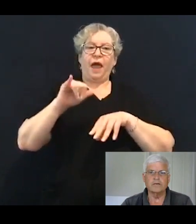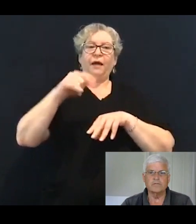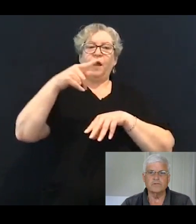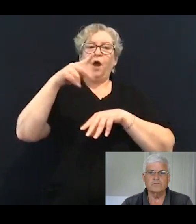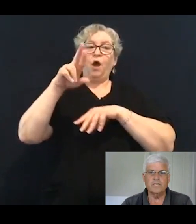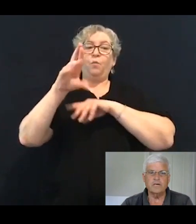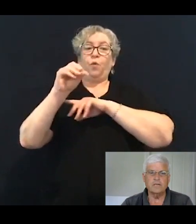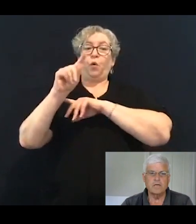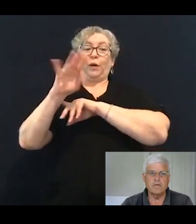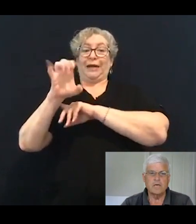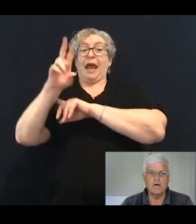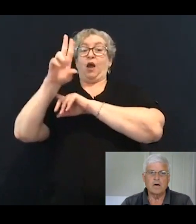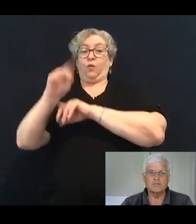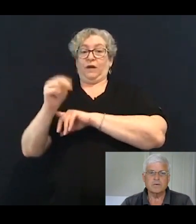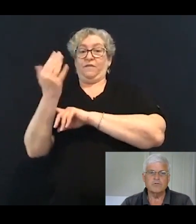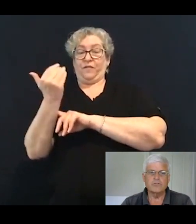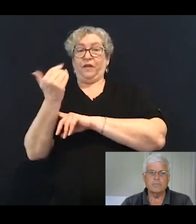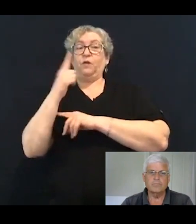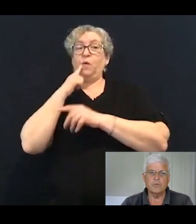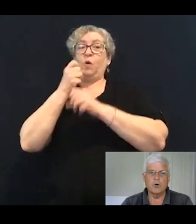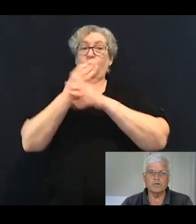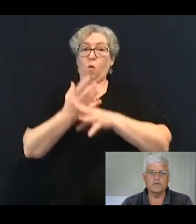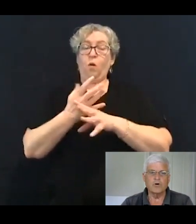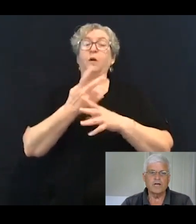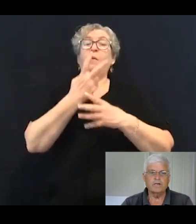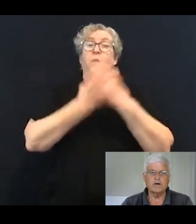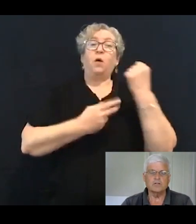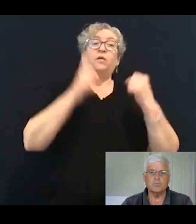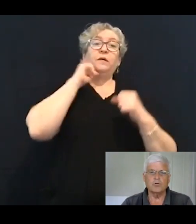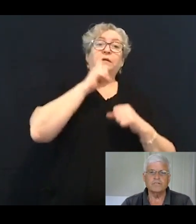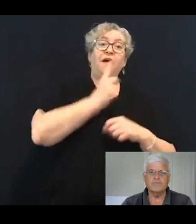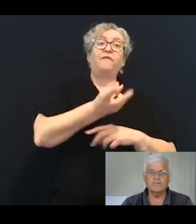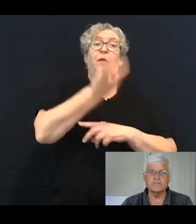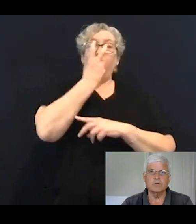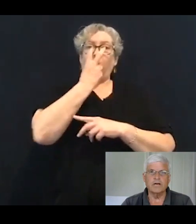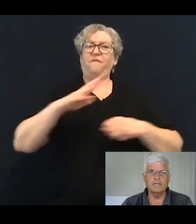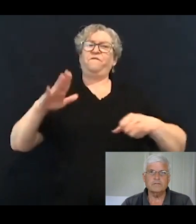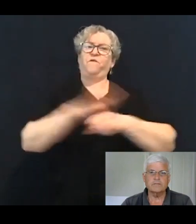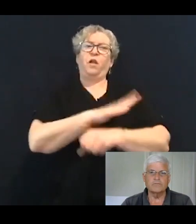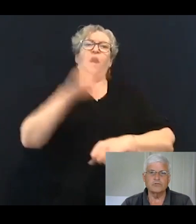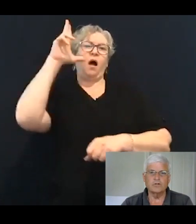Some of them marked in red cause both deafness and blindness, the full Usher syndrome.